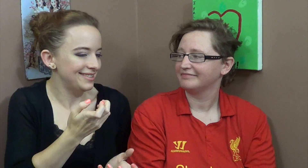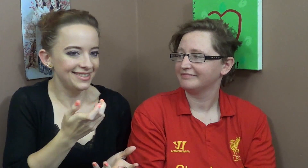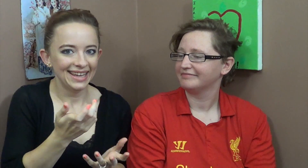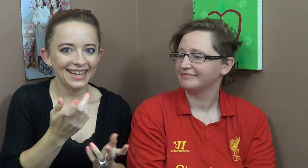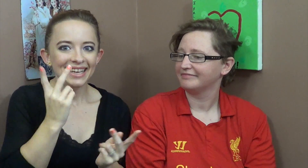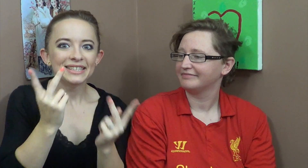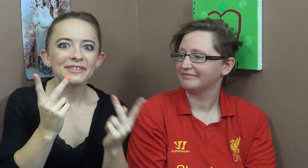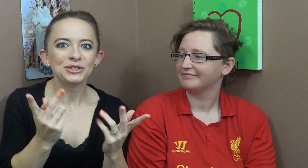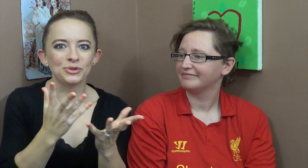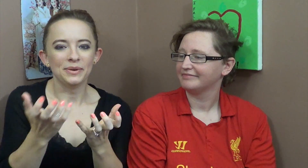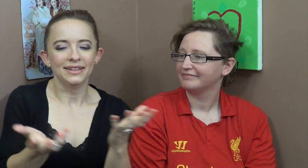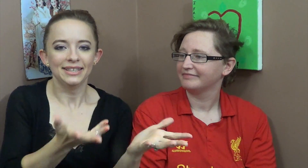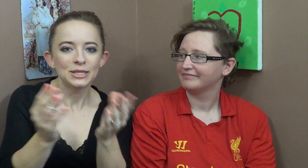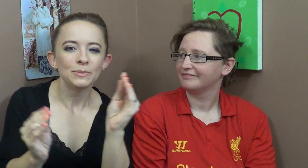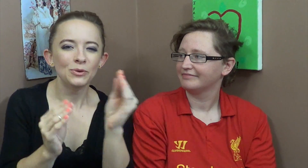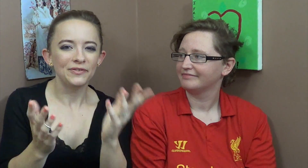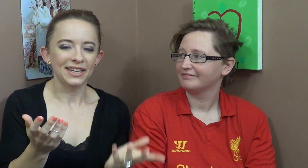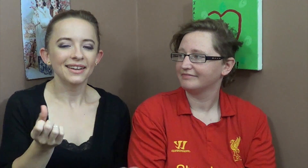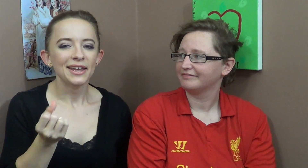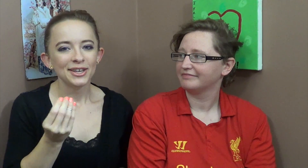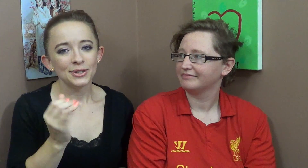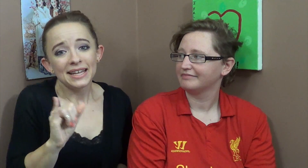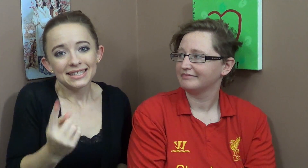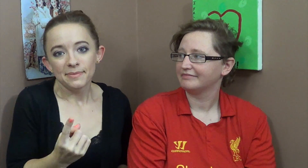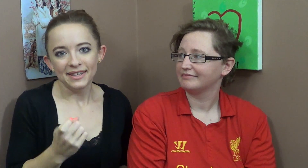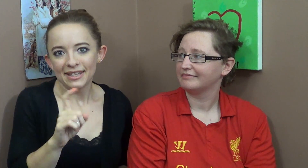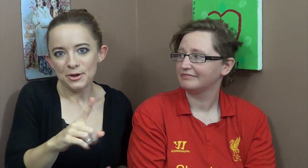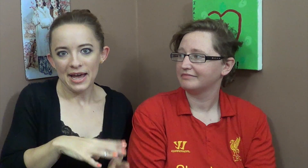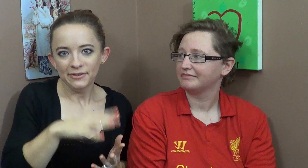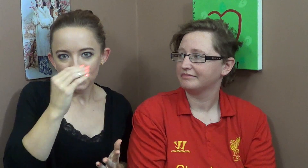because it's visual and it's moving. So that's something you